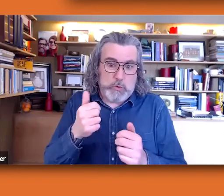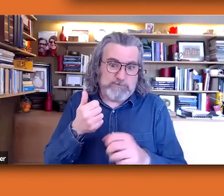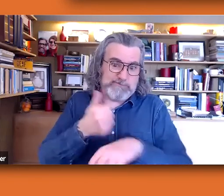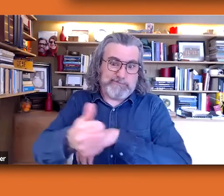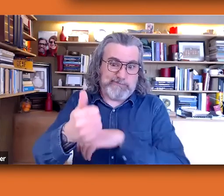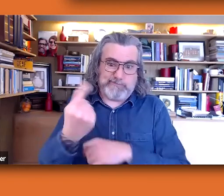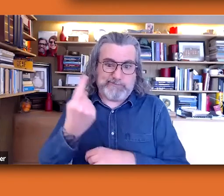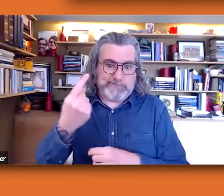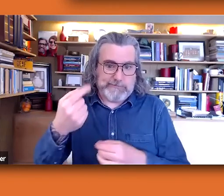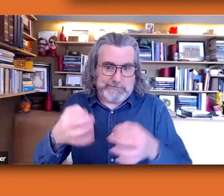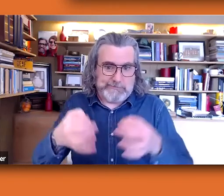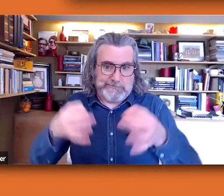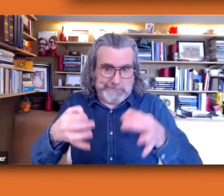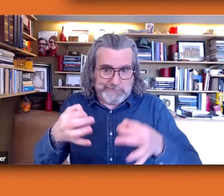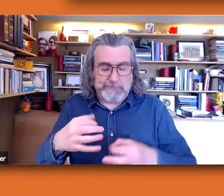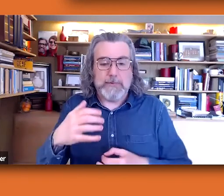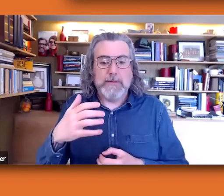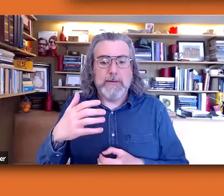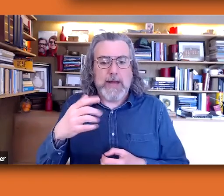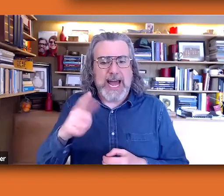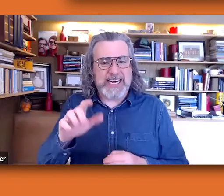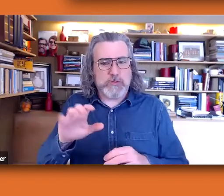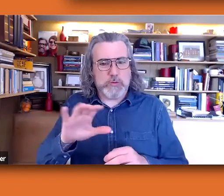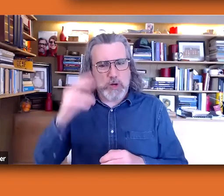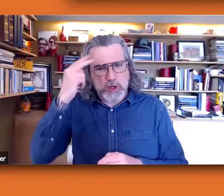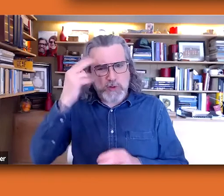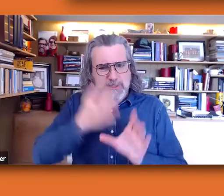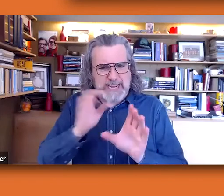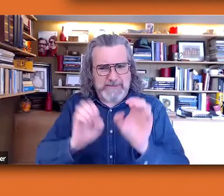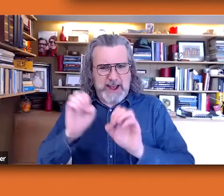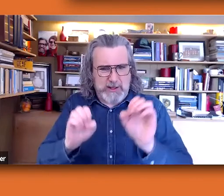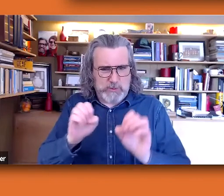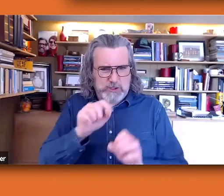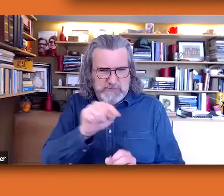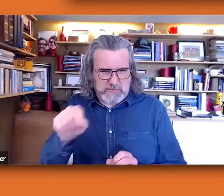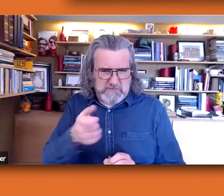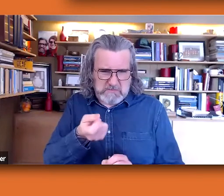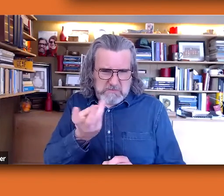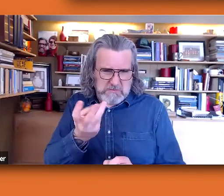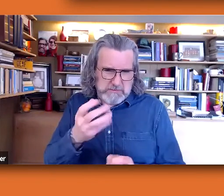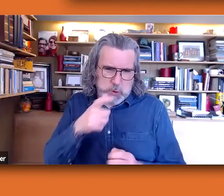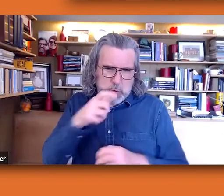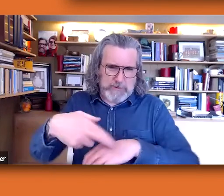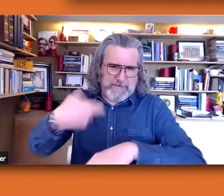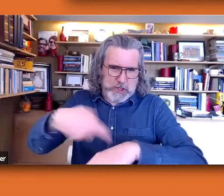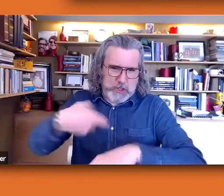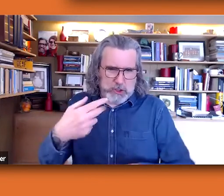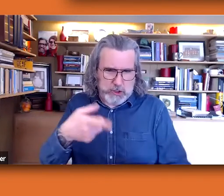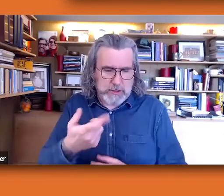where I was tasked with evaluating children who had been accused of something criminal.